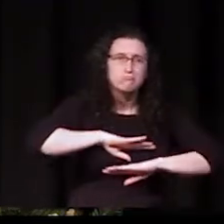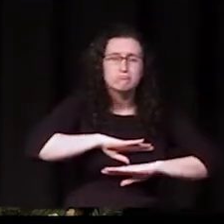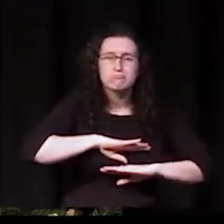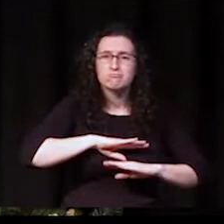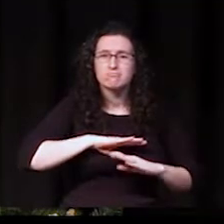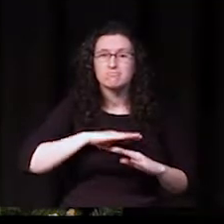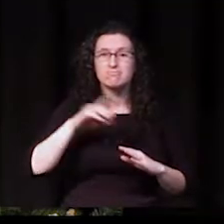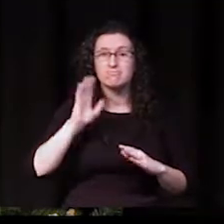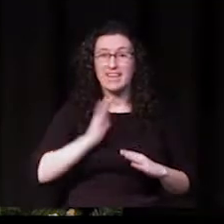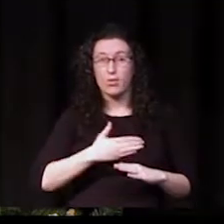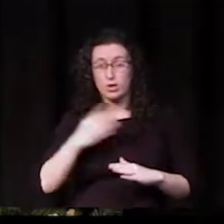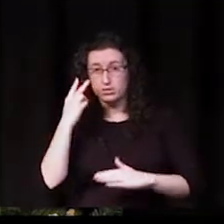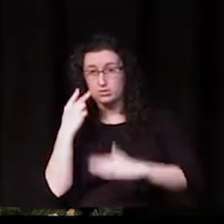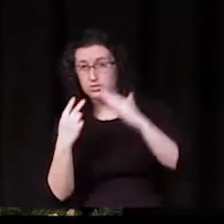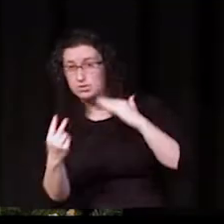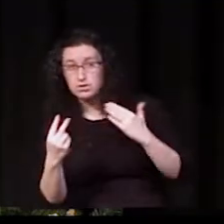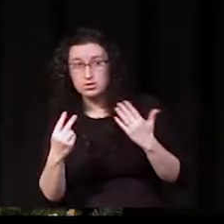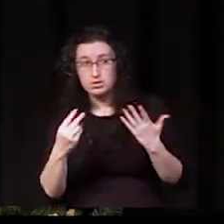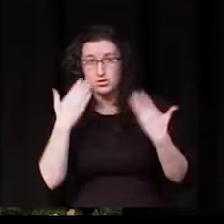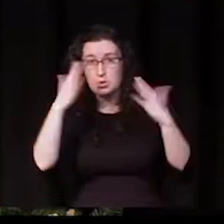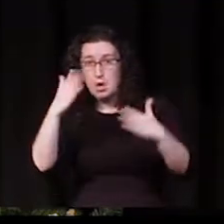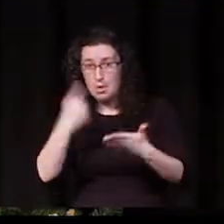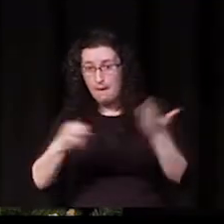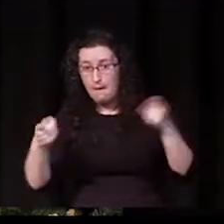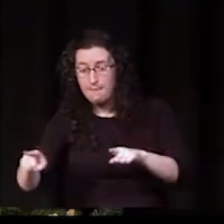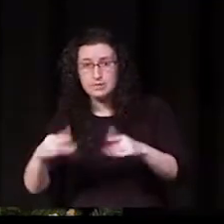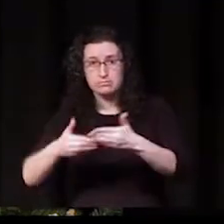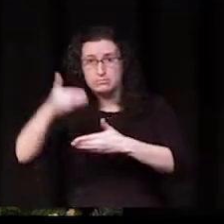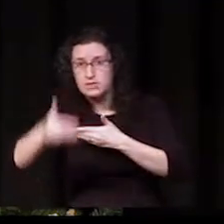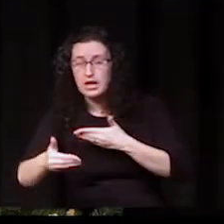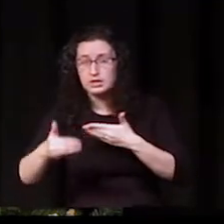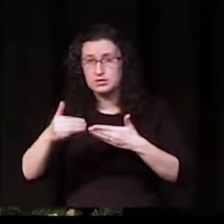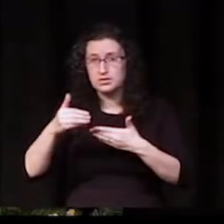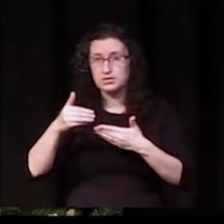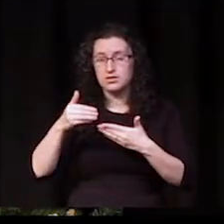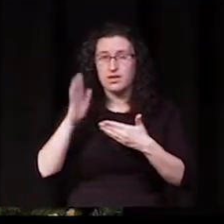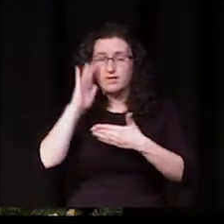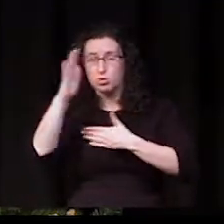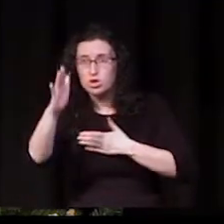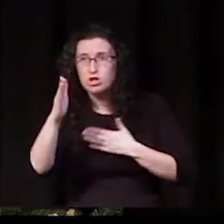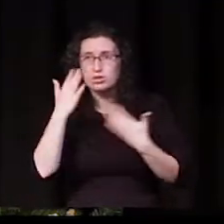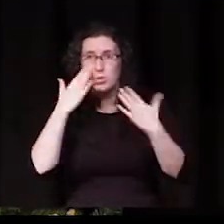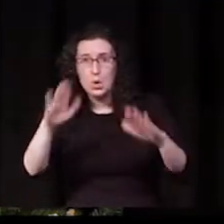and the uncertainties that are coming in the future. Our "with us God" is enough.